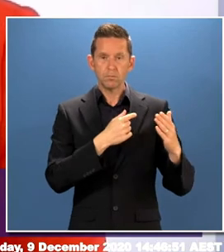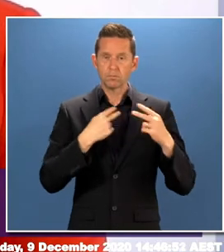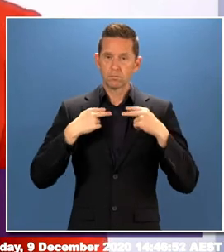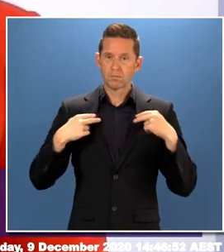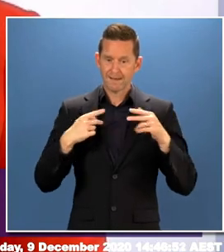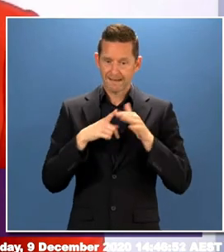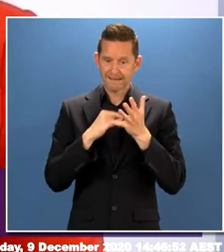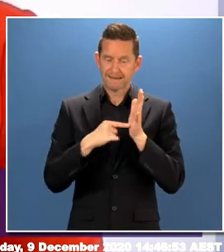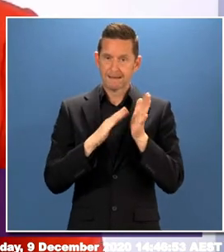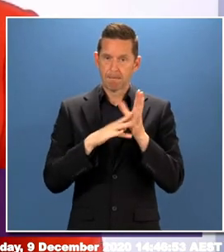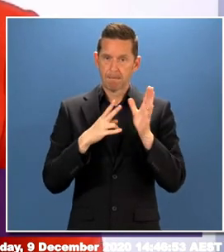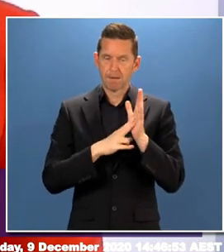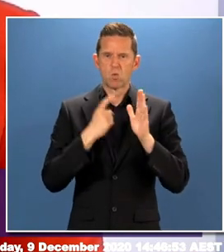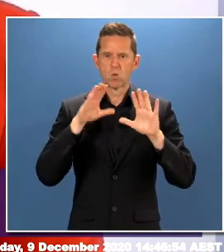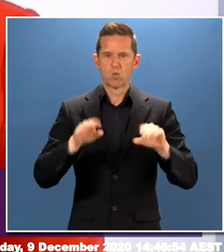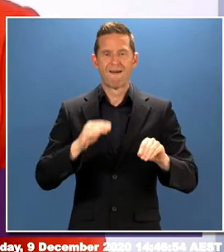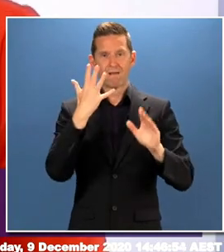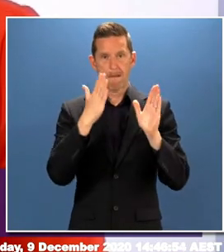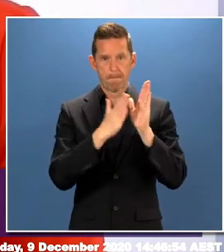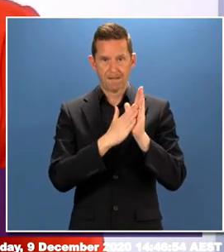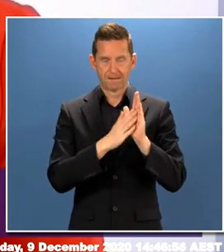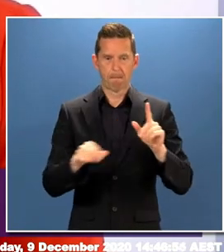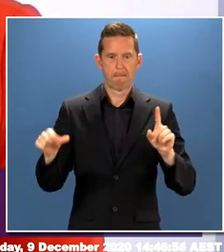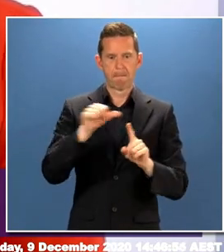for 5 minutes and return with our final witness for the day.